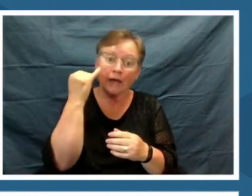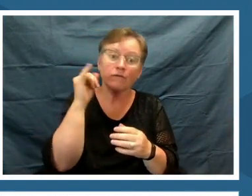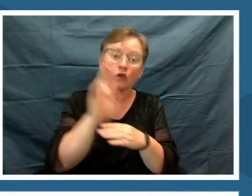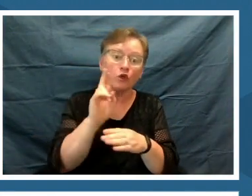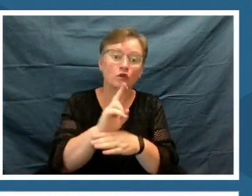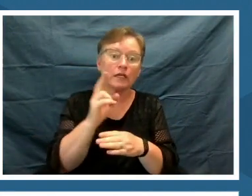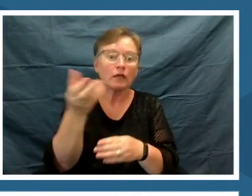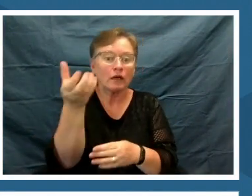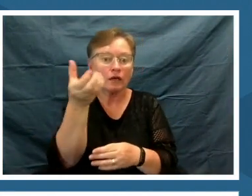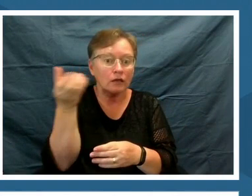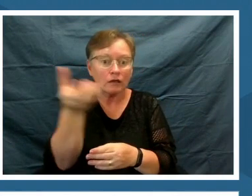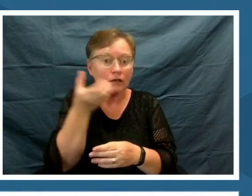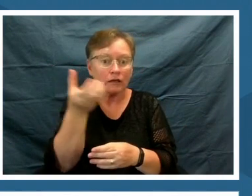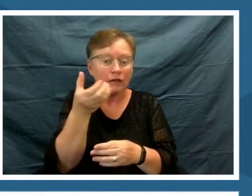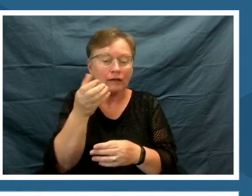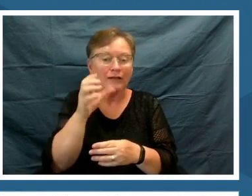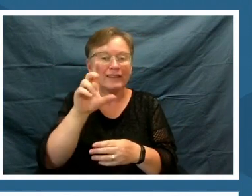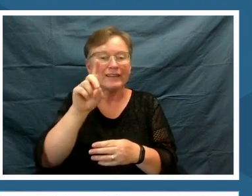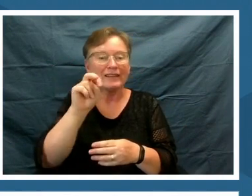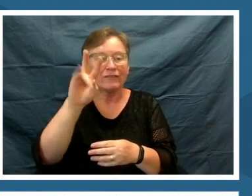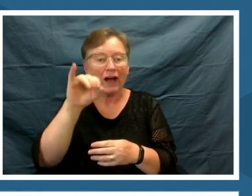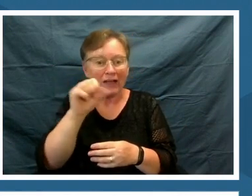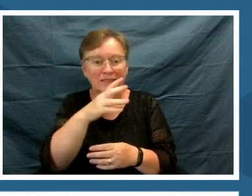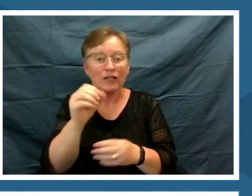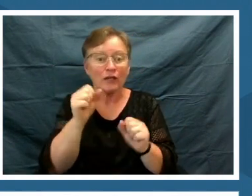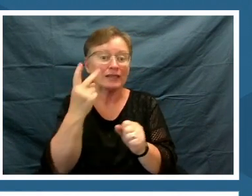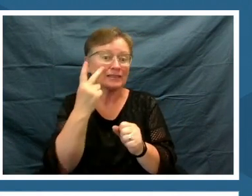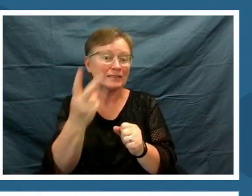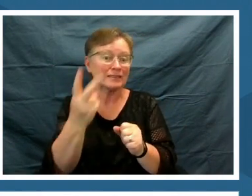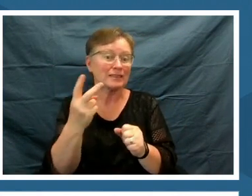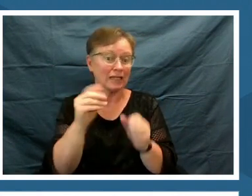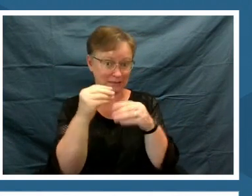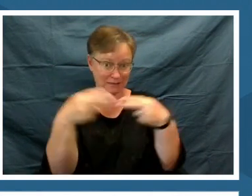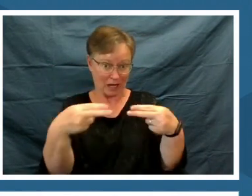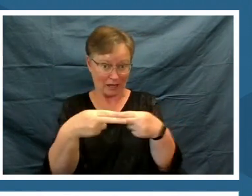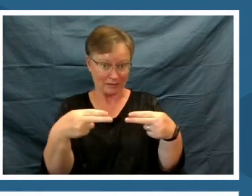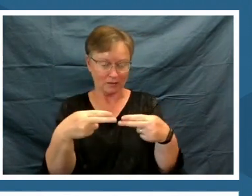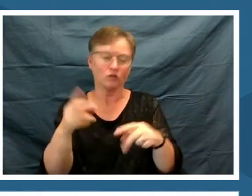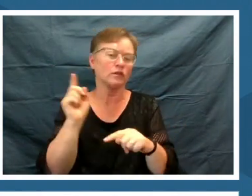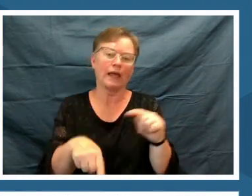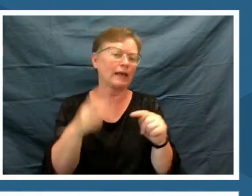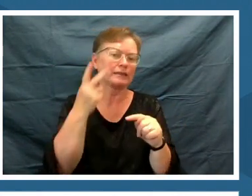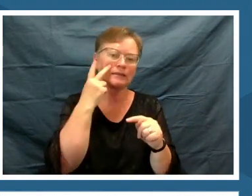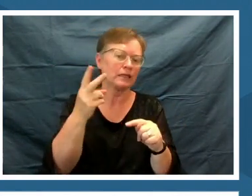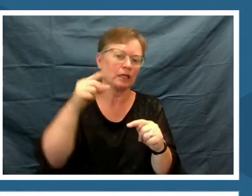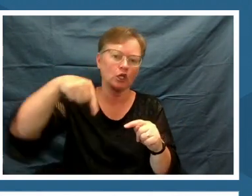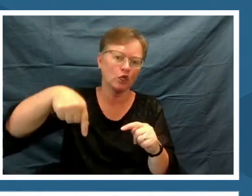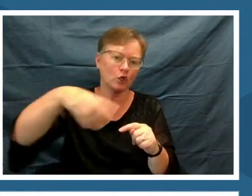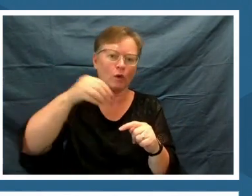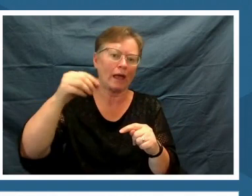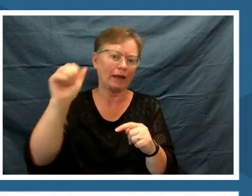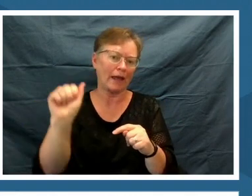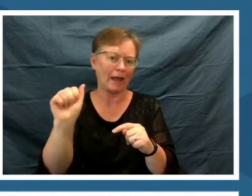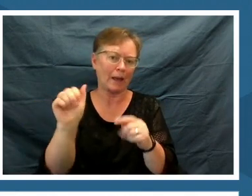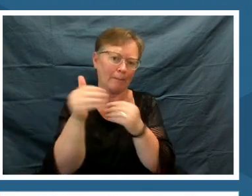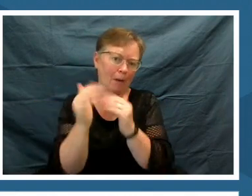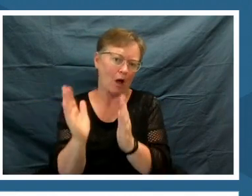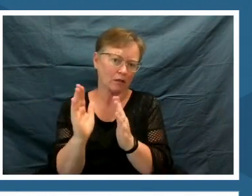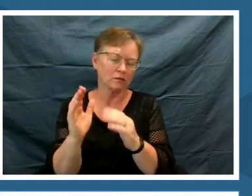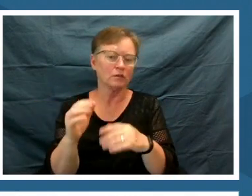and our slides you will not be able to see the q a box